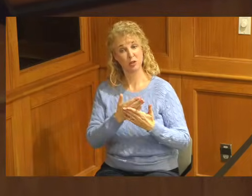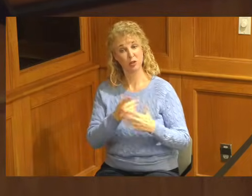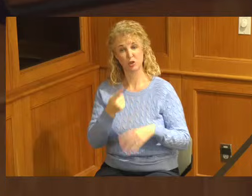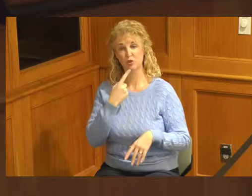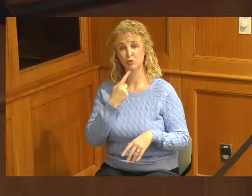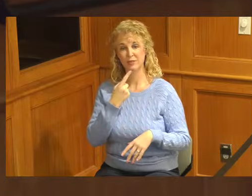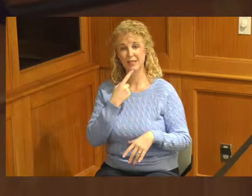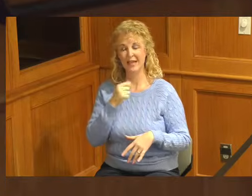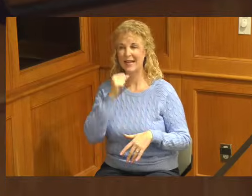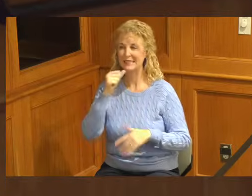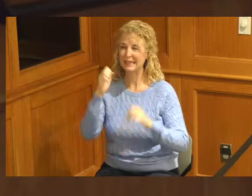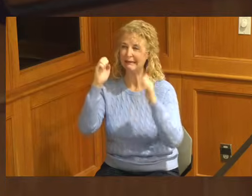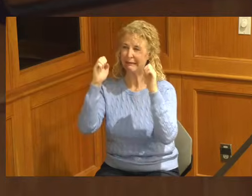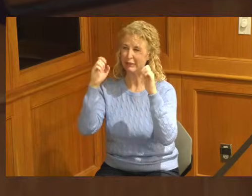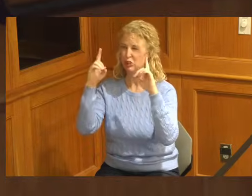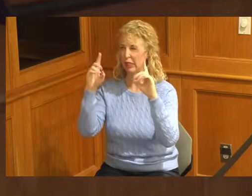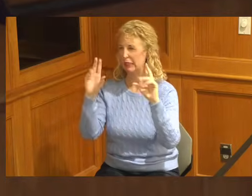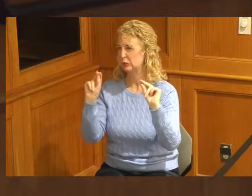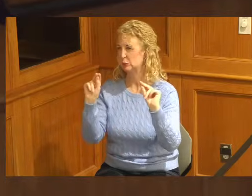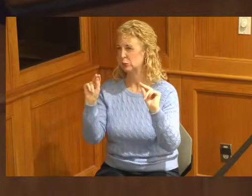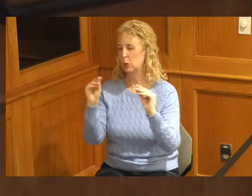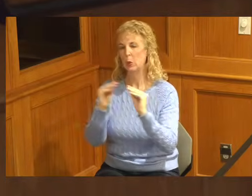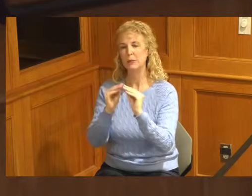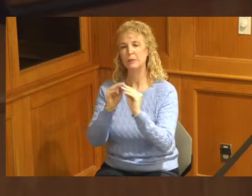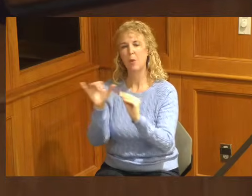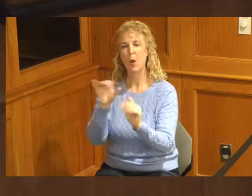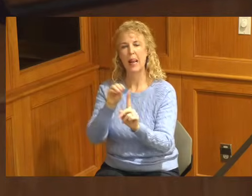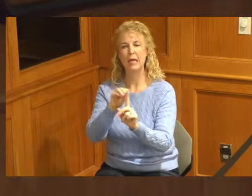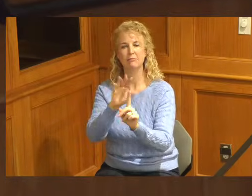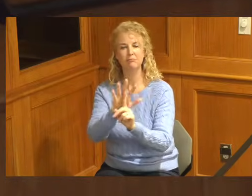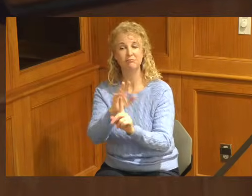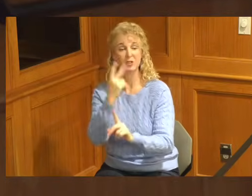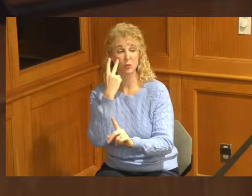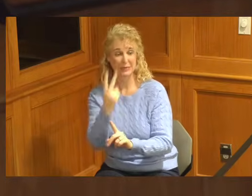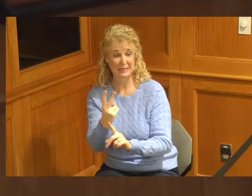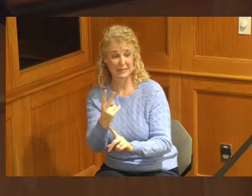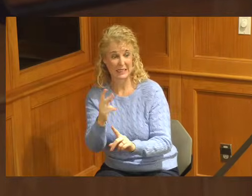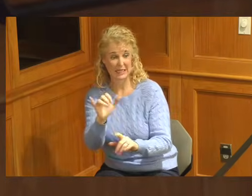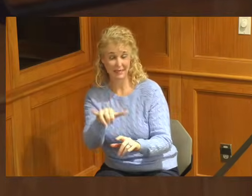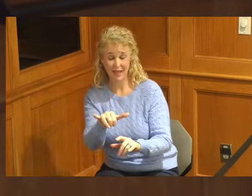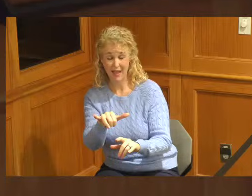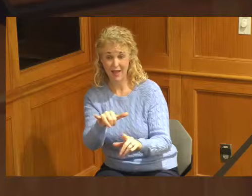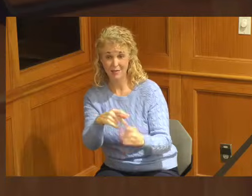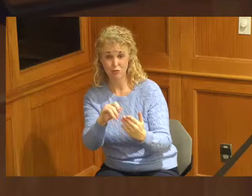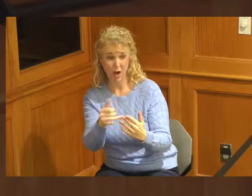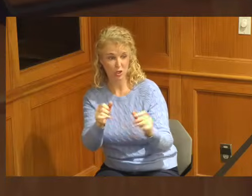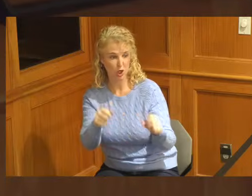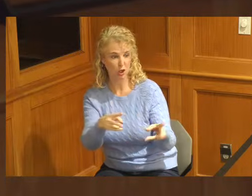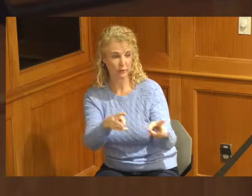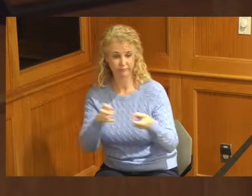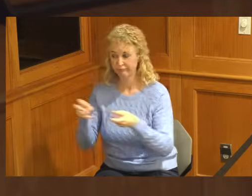really education, it's more of an exposure to what could be and what is in some of the communities